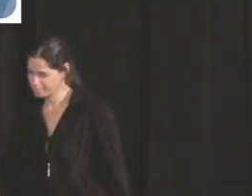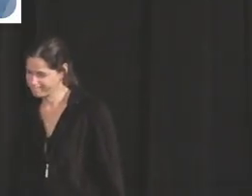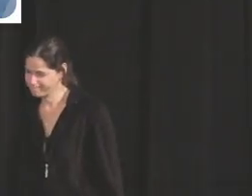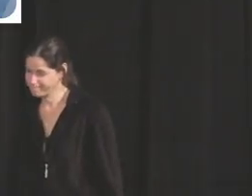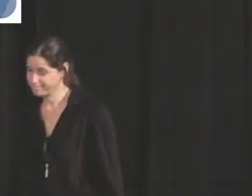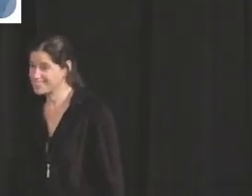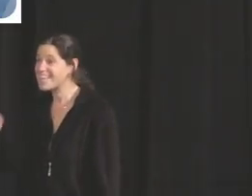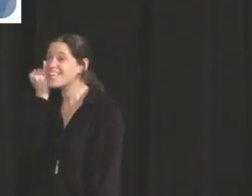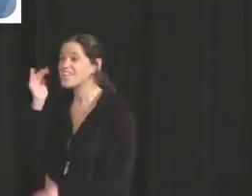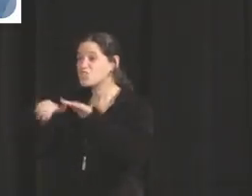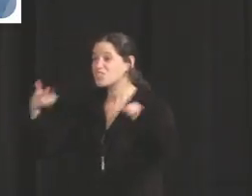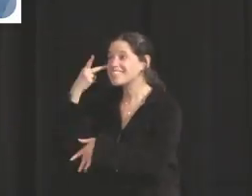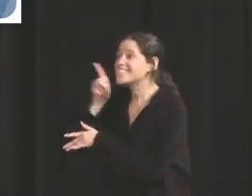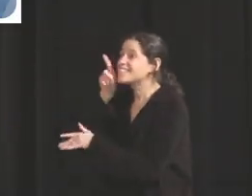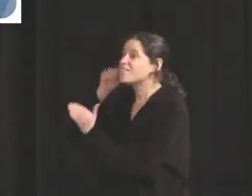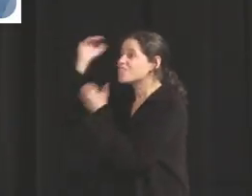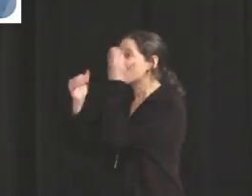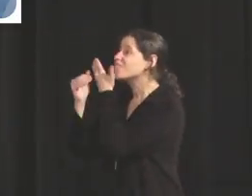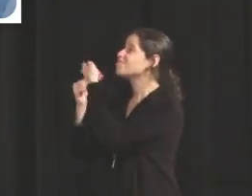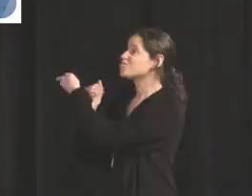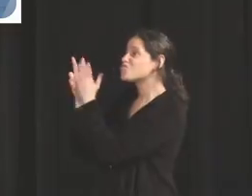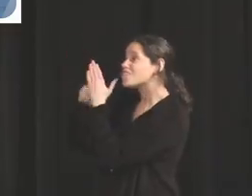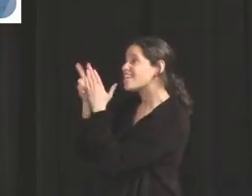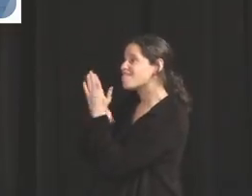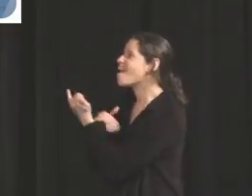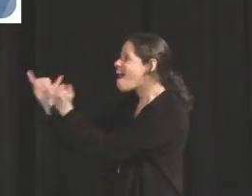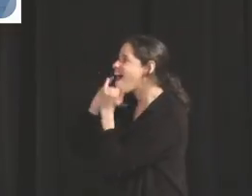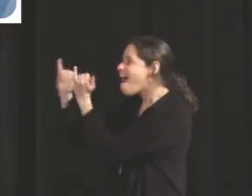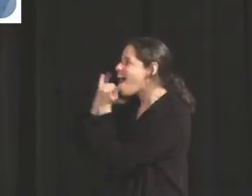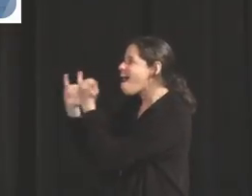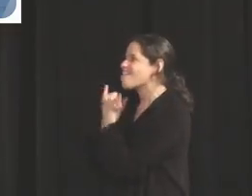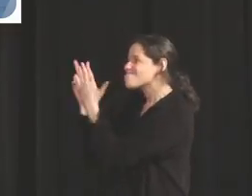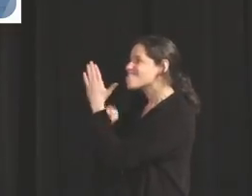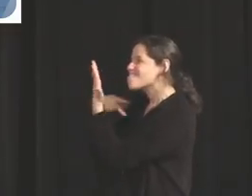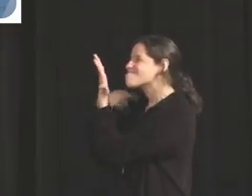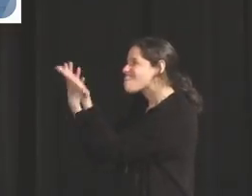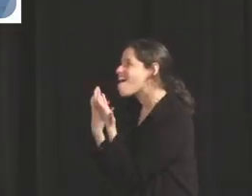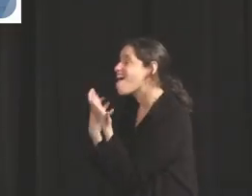A deaf adult can really help a child to get motivated. I see an adult reading,